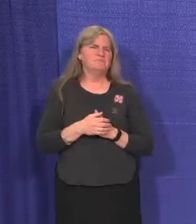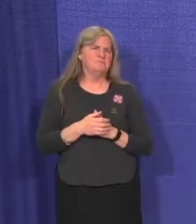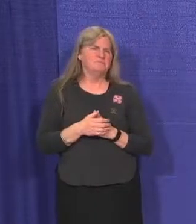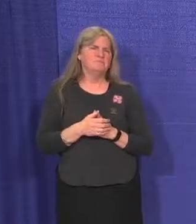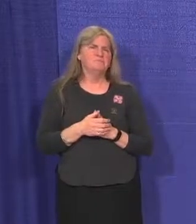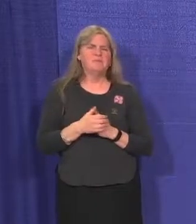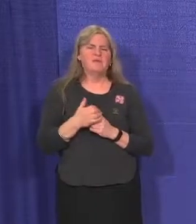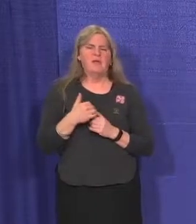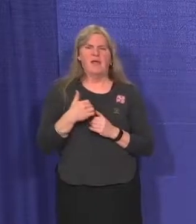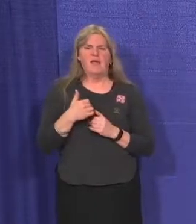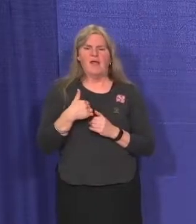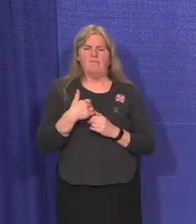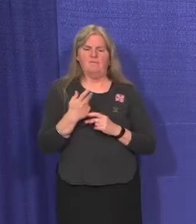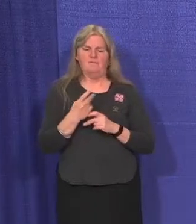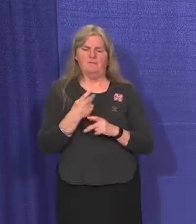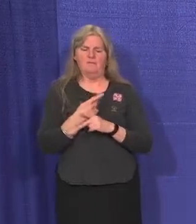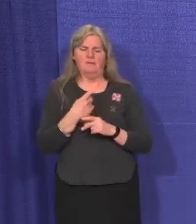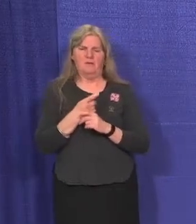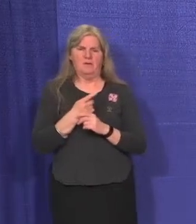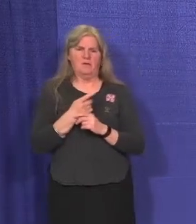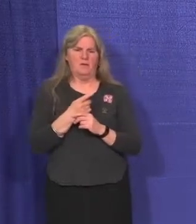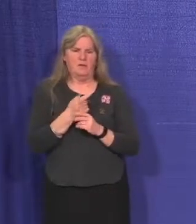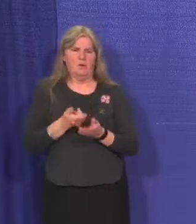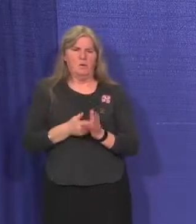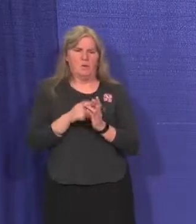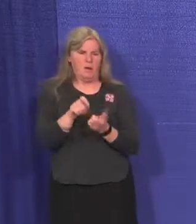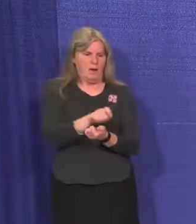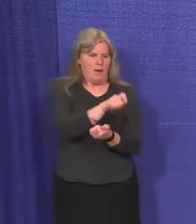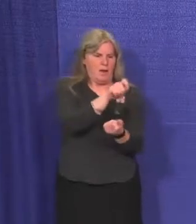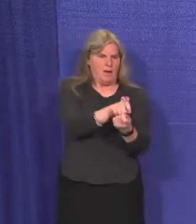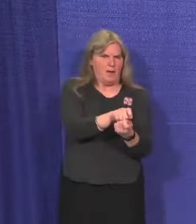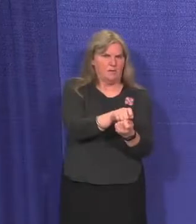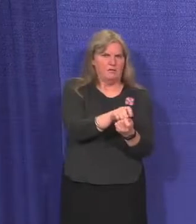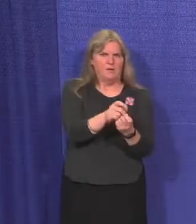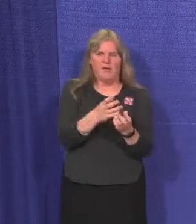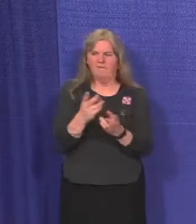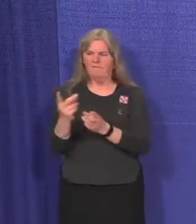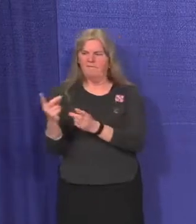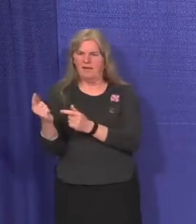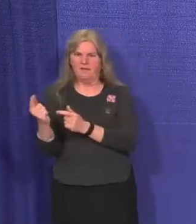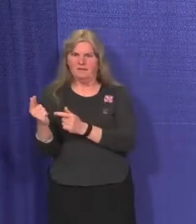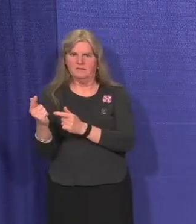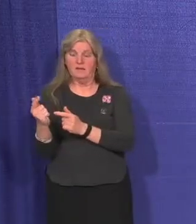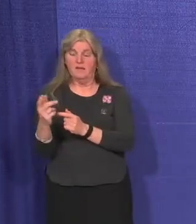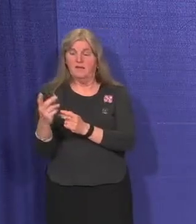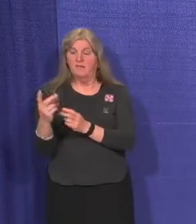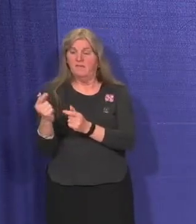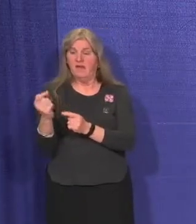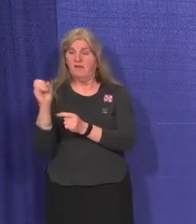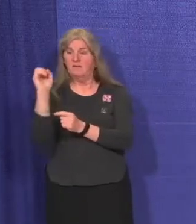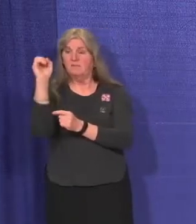notification process and when we identify a public risk, we do